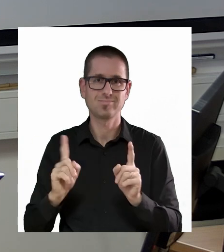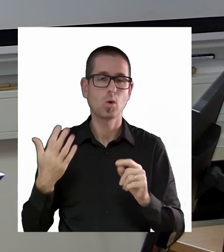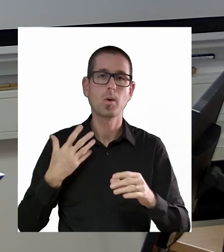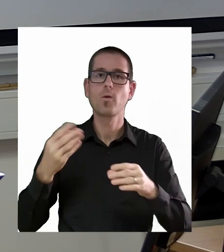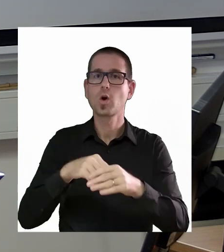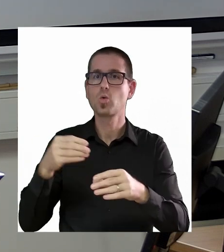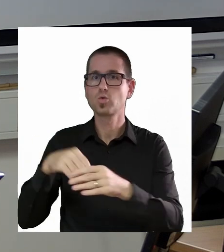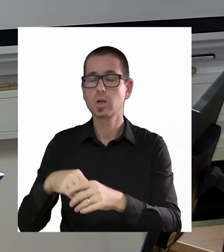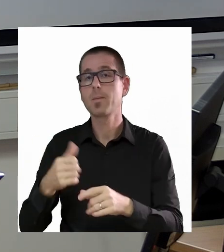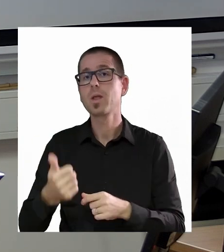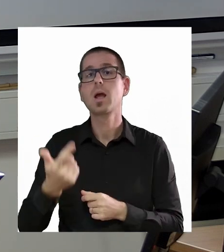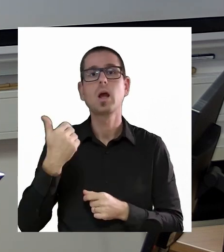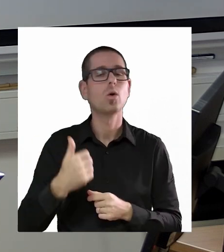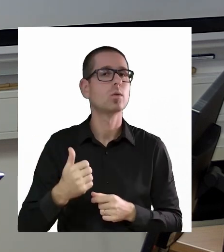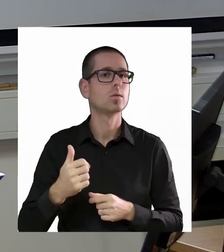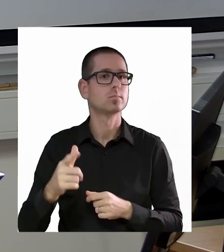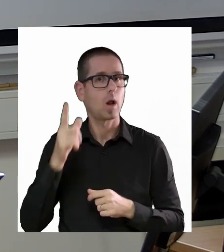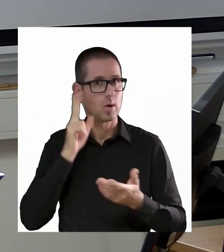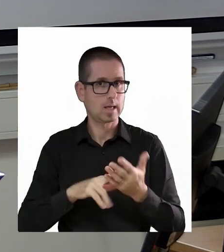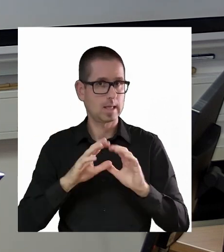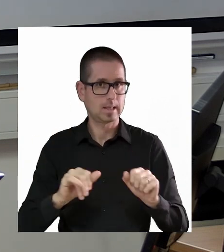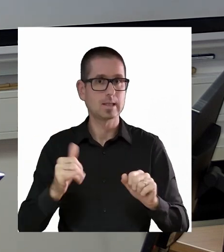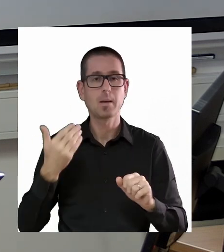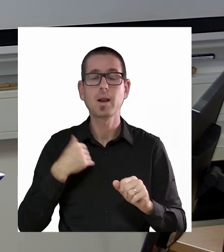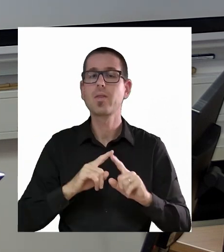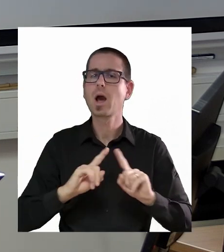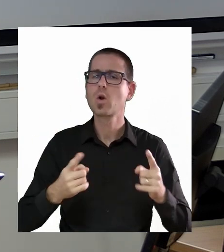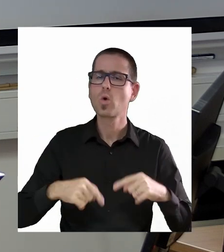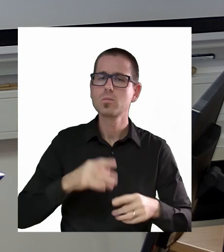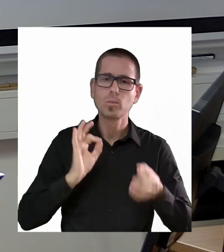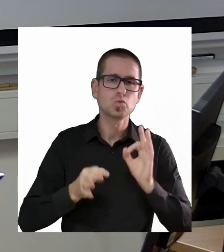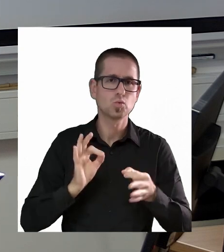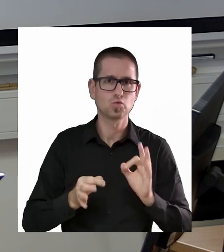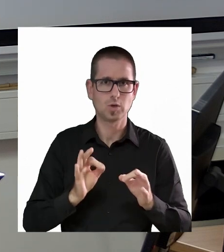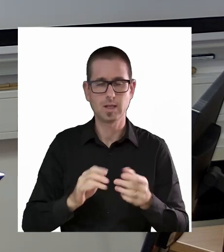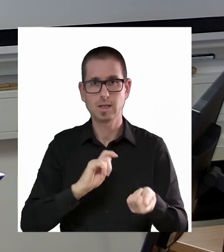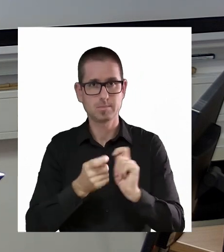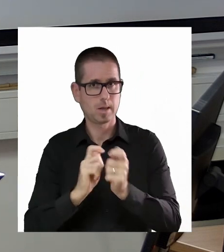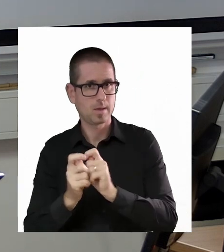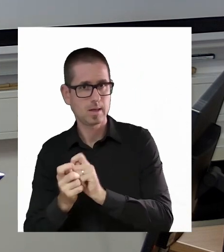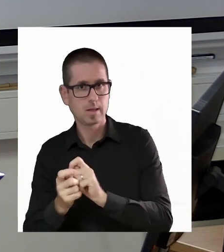and one of the biggest realisation was that whatever we try to change, extend, accommodate,